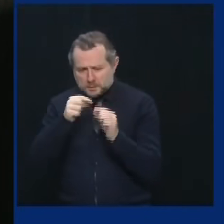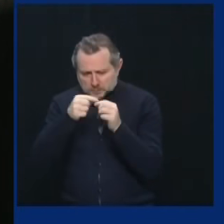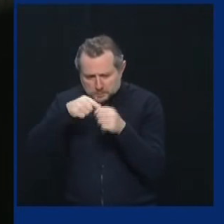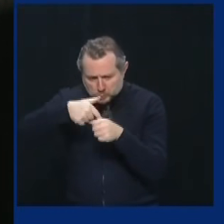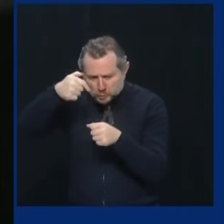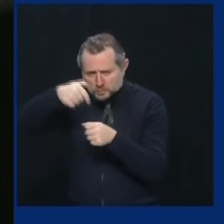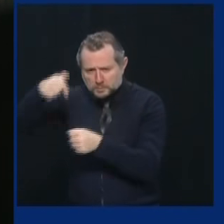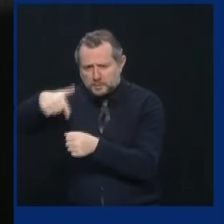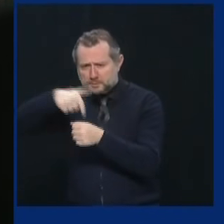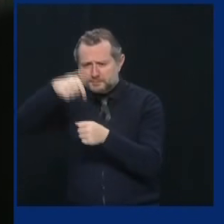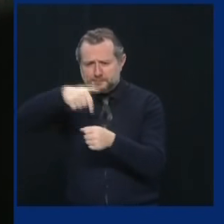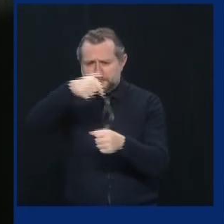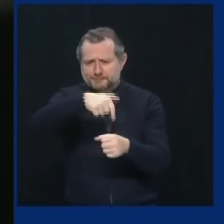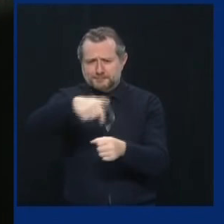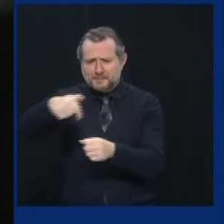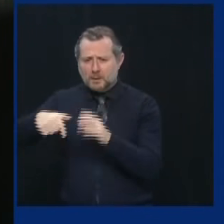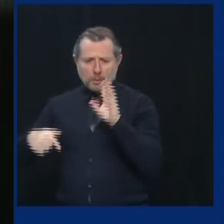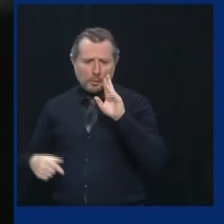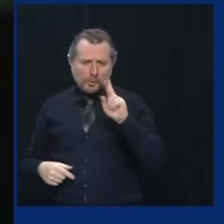THE GOVERNMENT HAS PUT IN THE ORDER AND FEDERAL GOVERNMENT IS